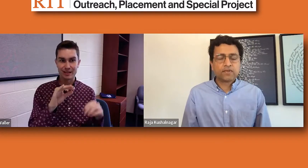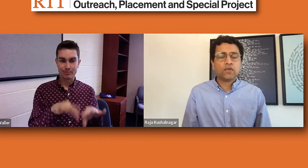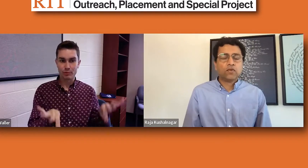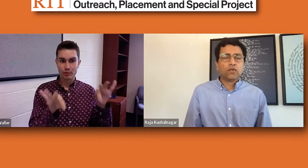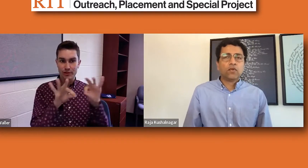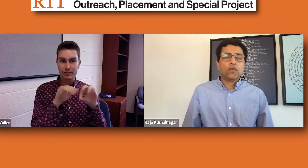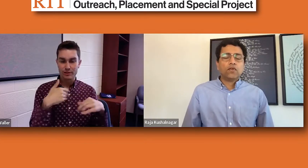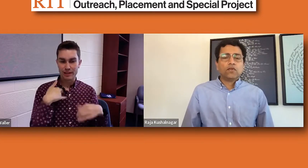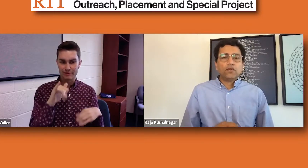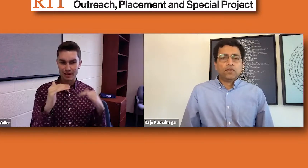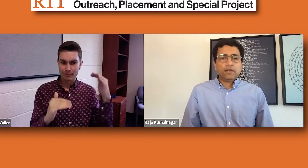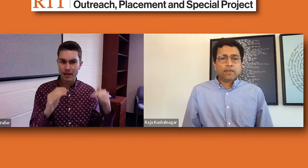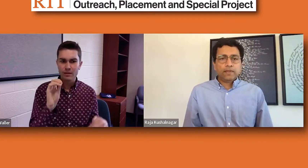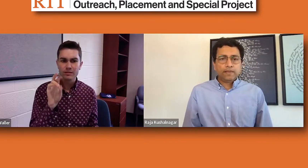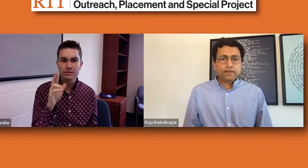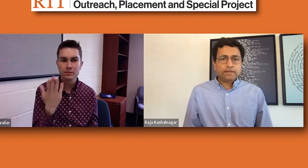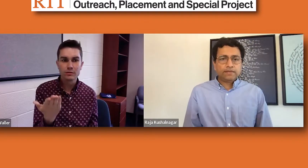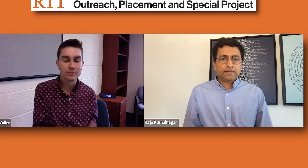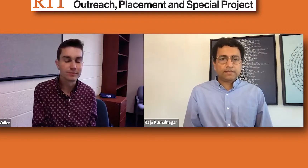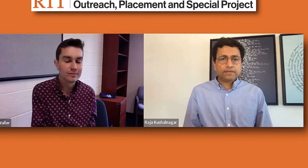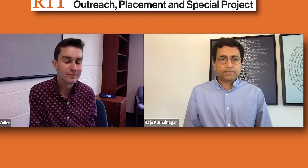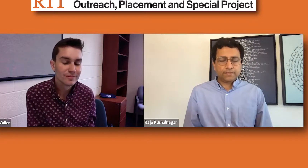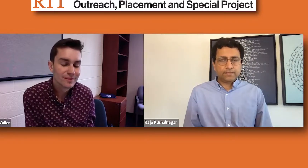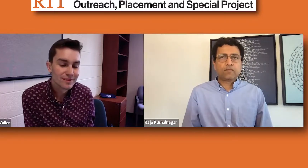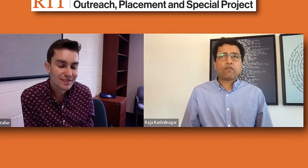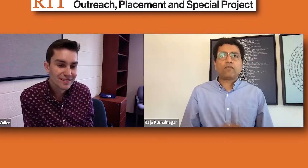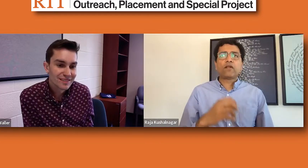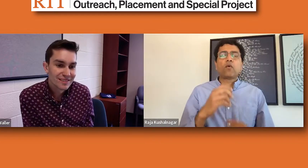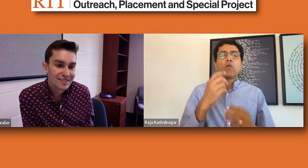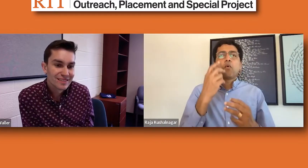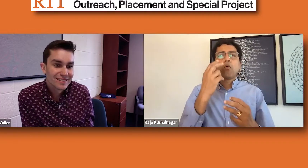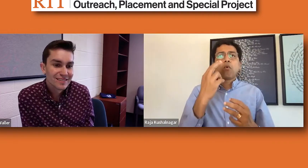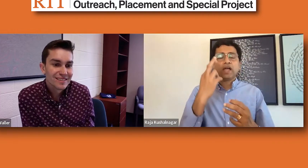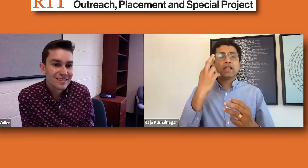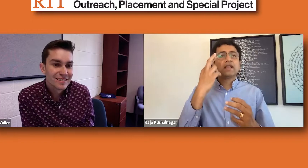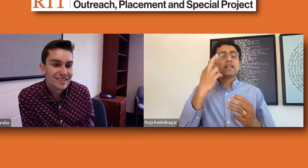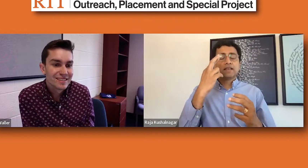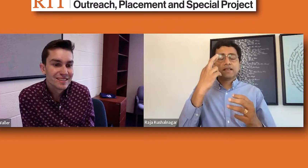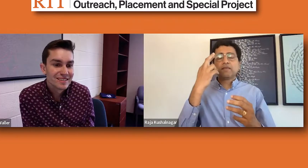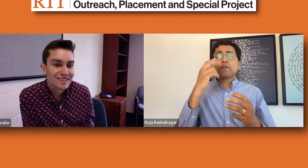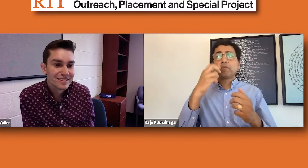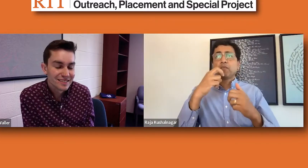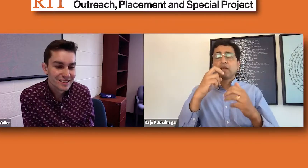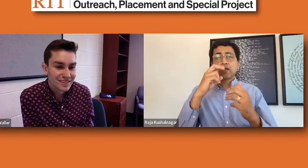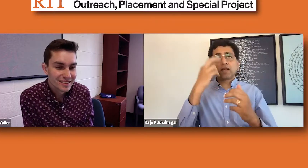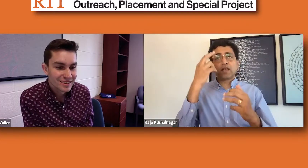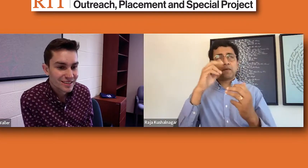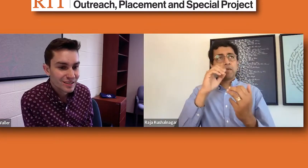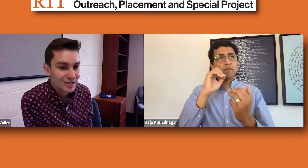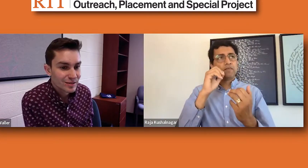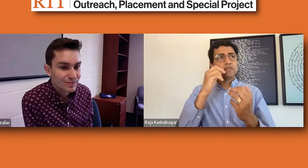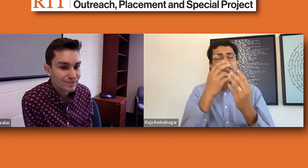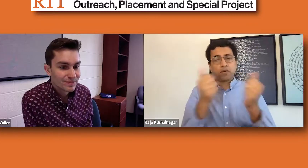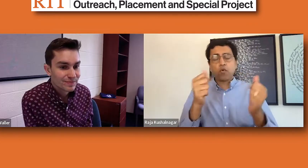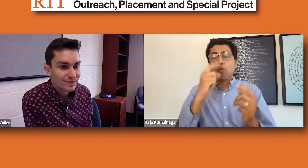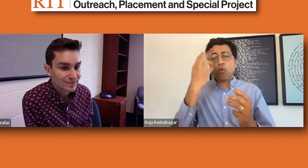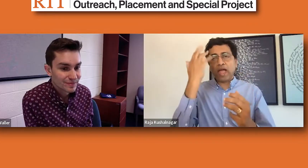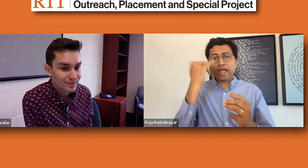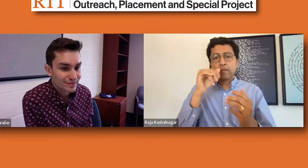I think that it's really interesting and important that it was half and half. Or do you think it was important to have that balance and not have it all Deaf?